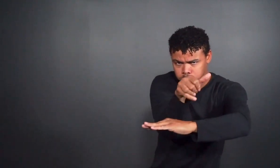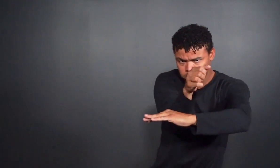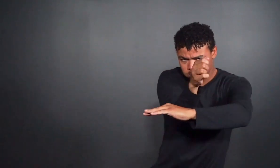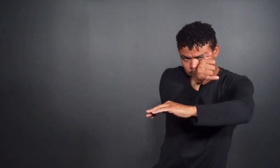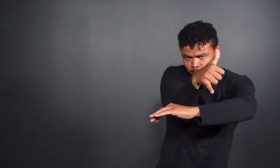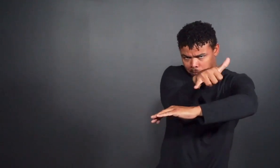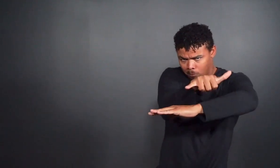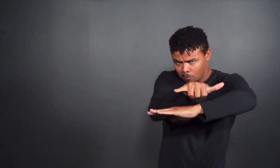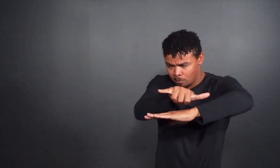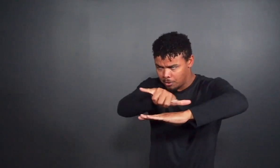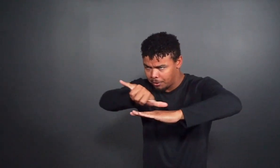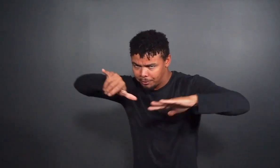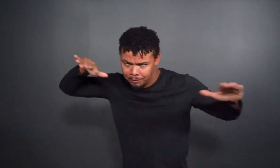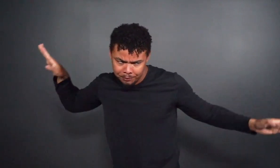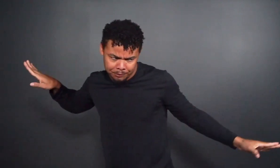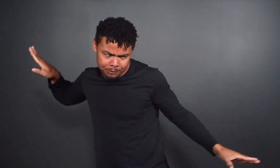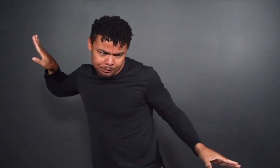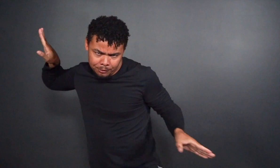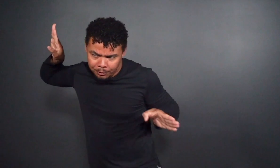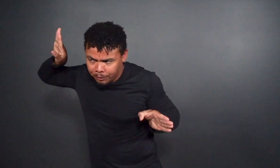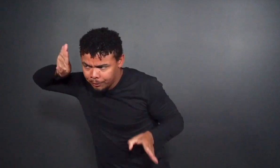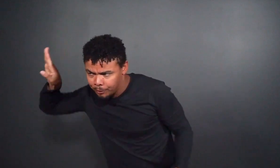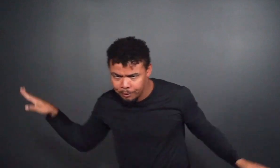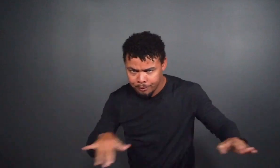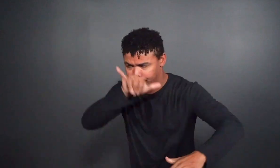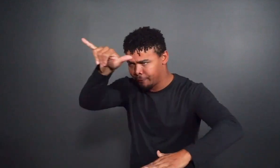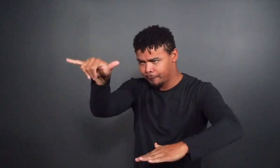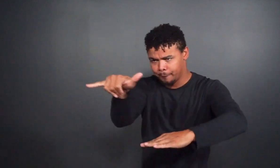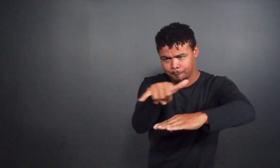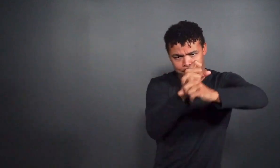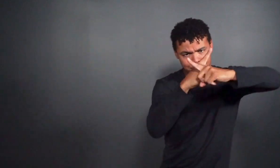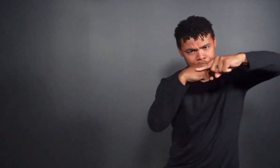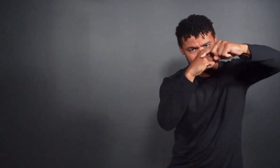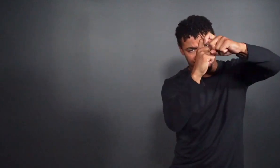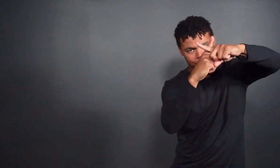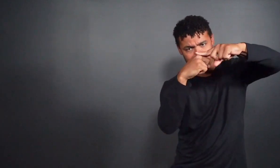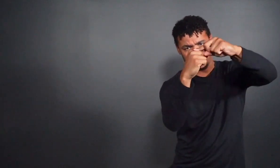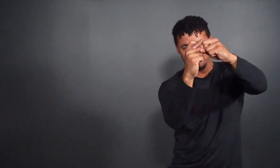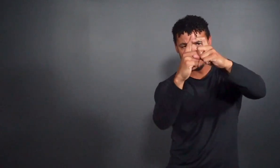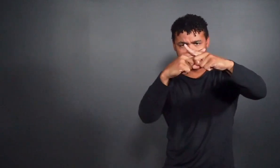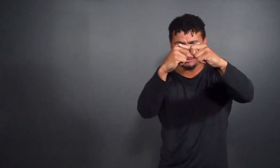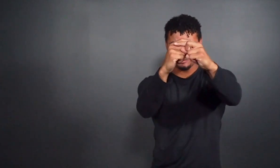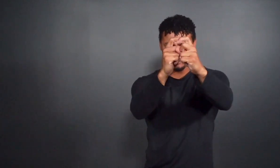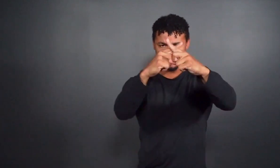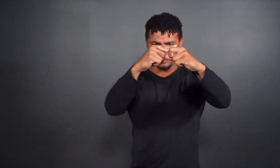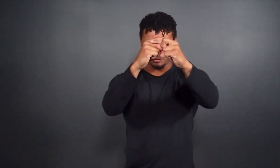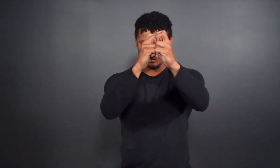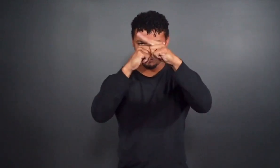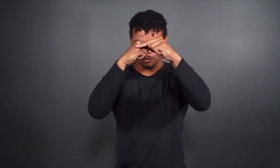eyes intent with focus while flapping. SUBJECT’s wings flapping in the distance.